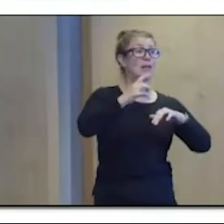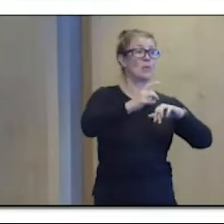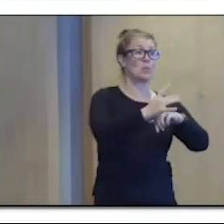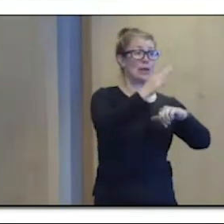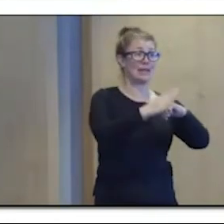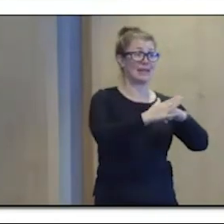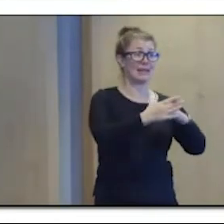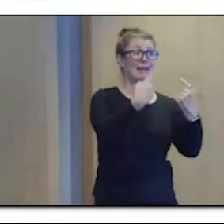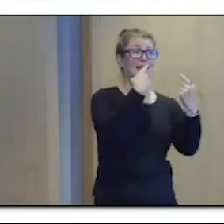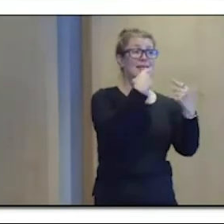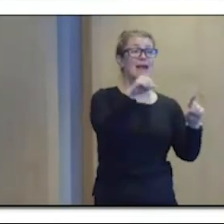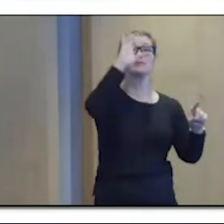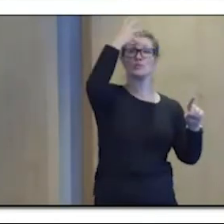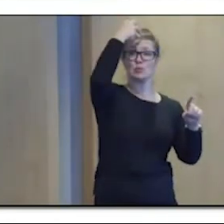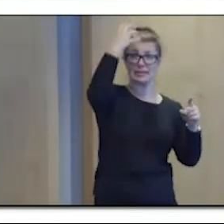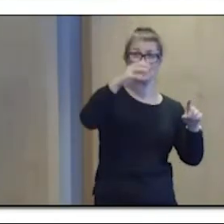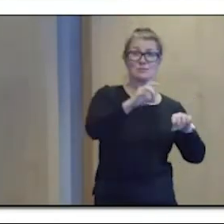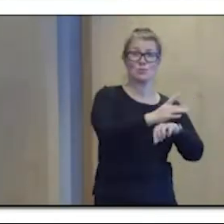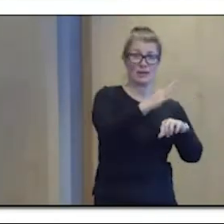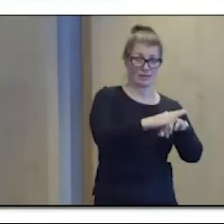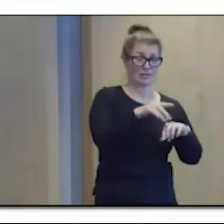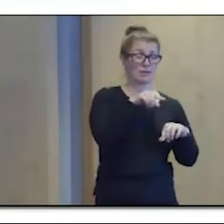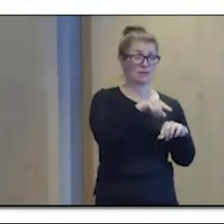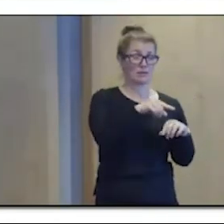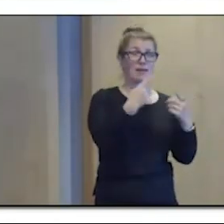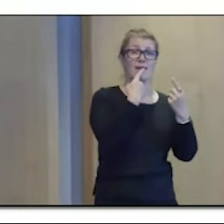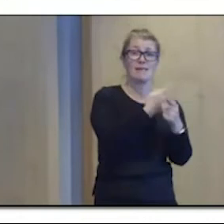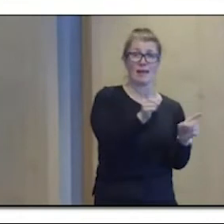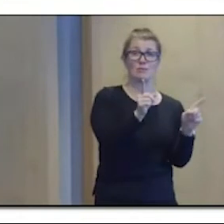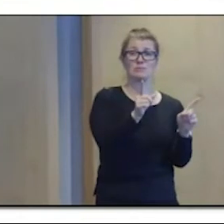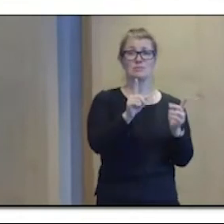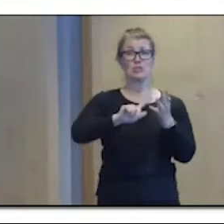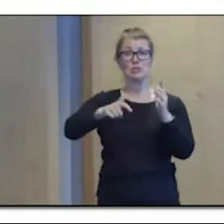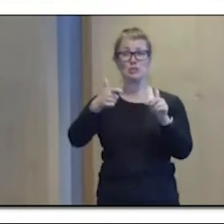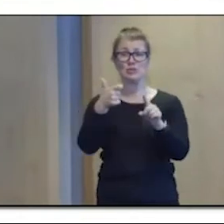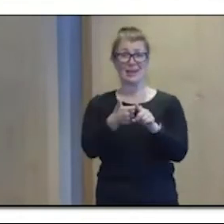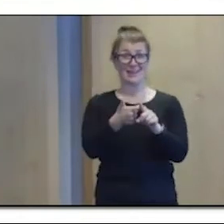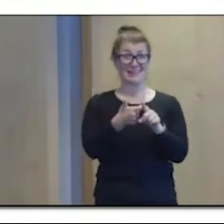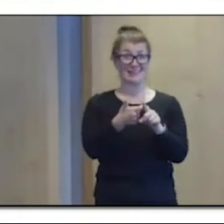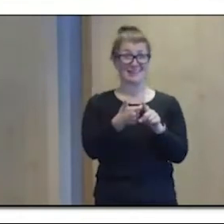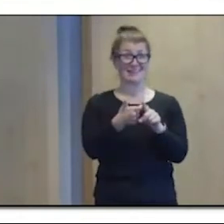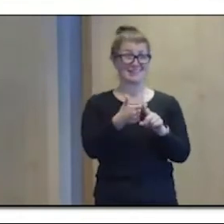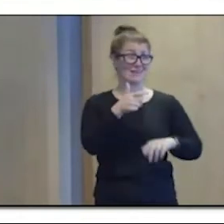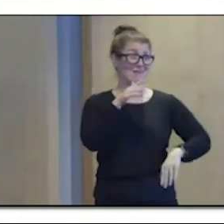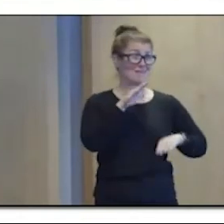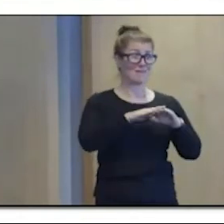kind of put together a like a whole you know war-footing office to try and manage this